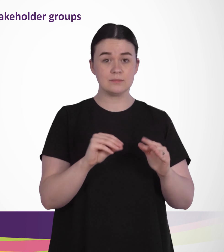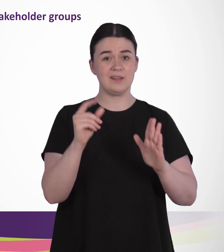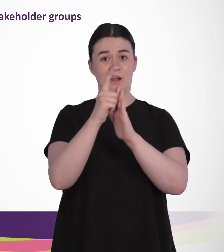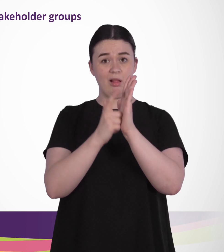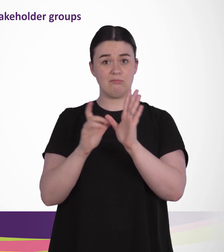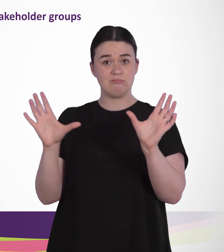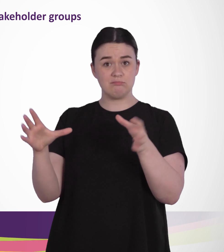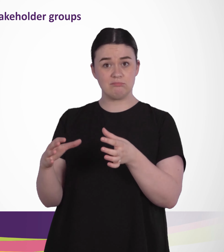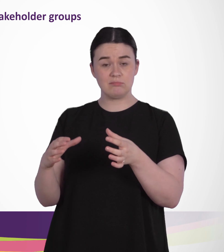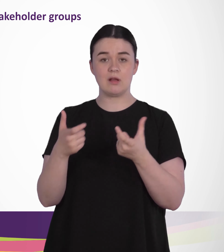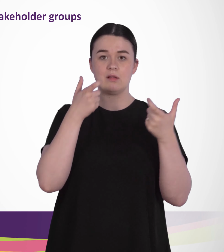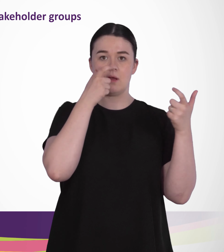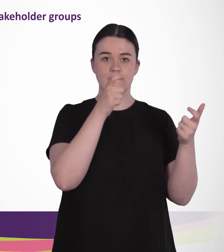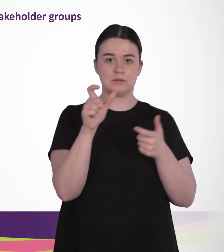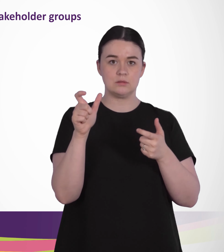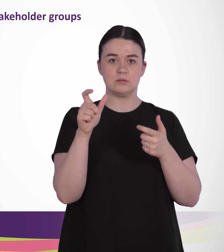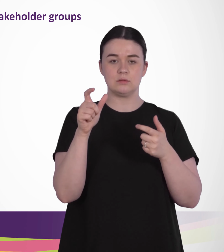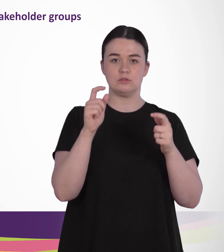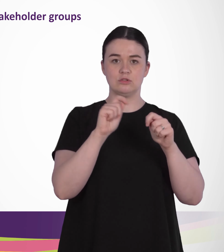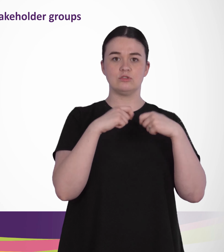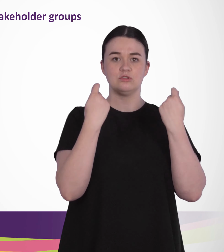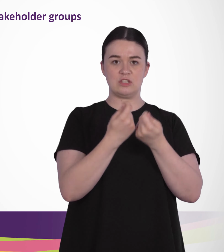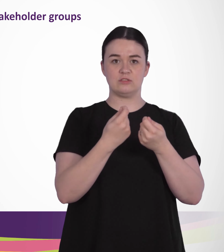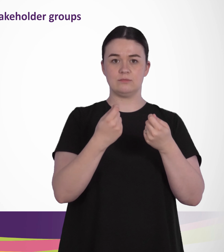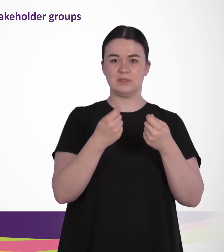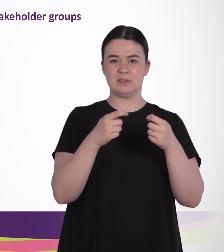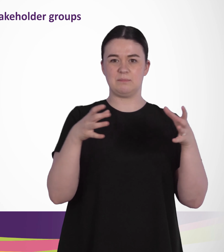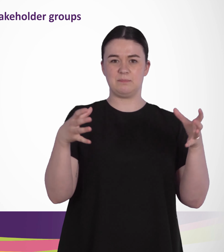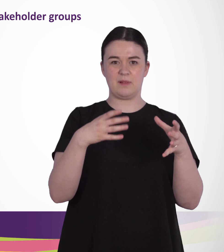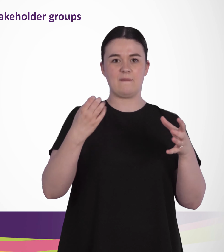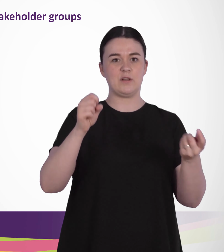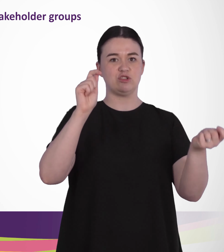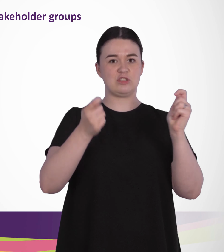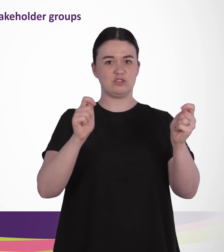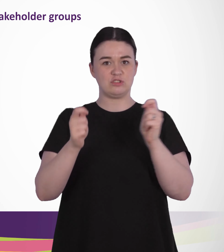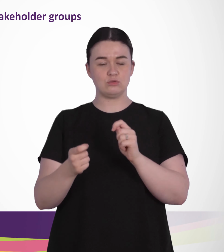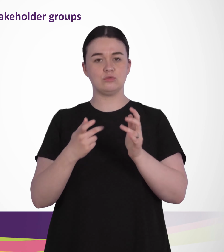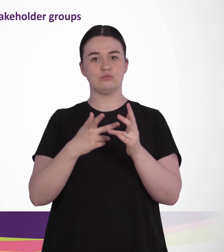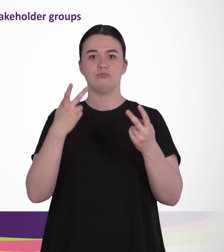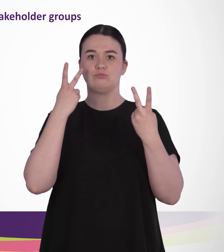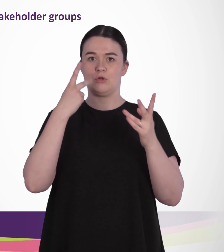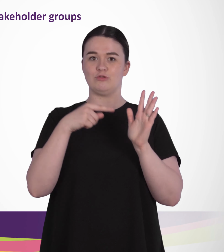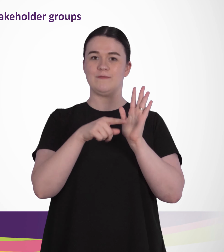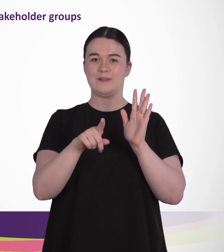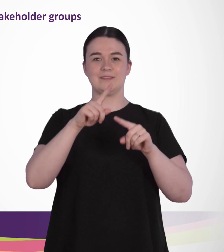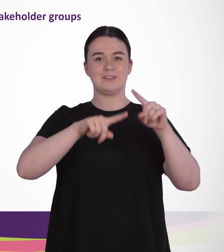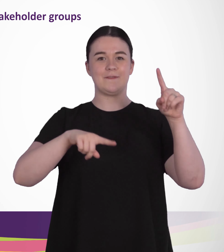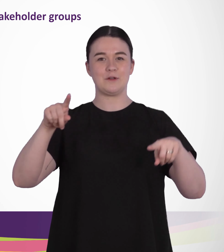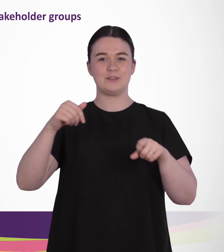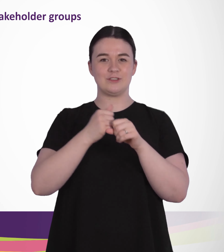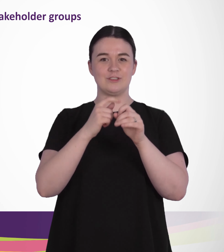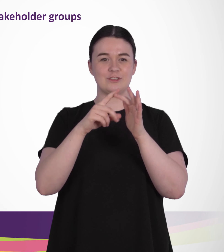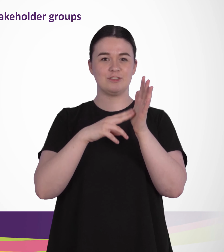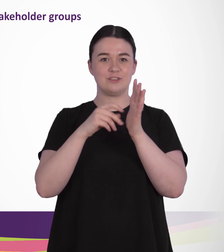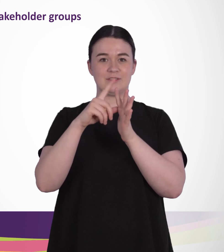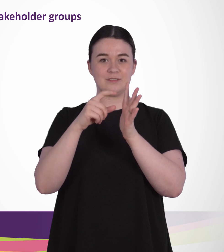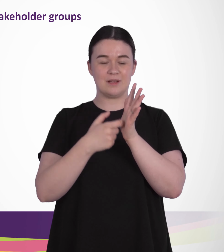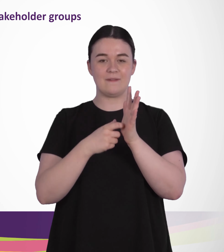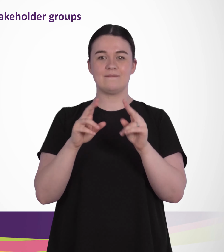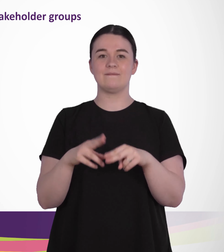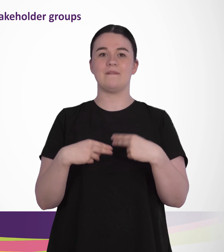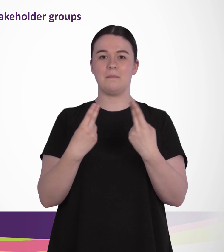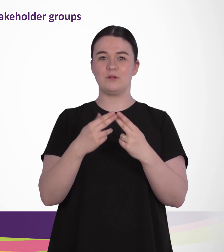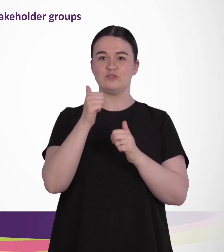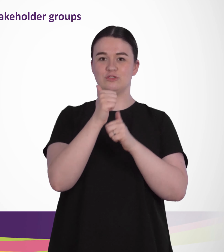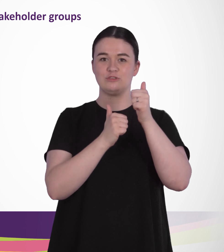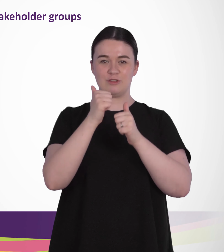legal and governance changes to reflect the diversity of genders and family structures and support for targeted